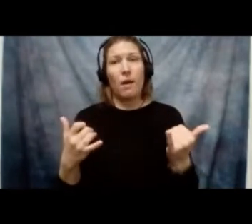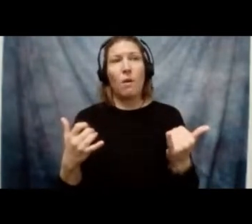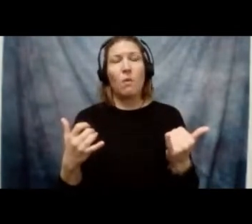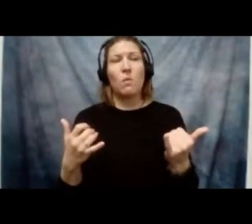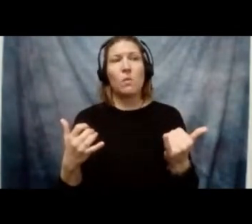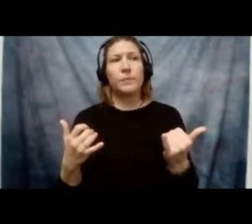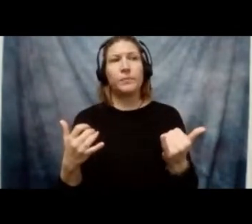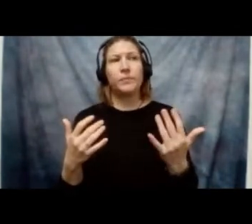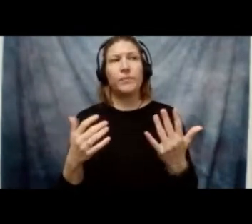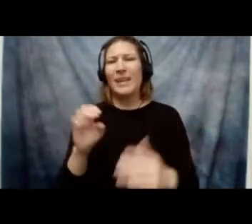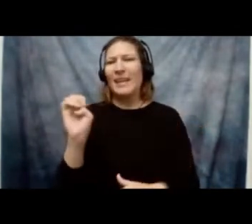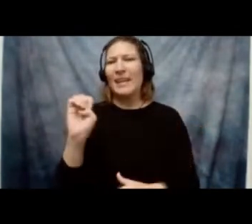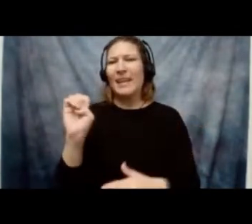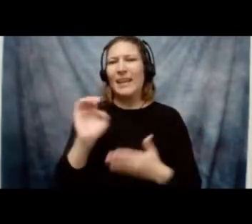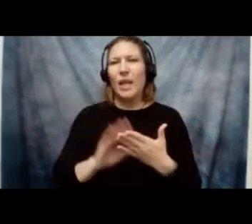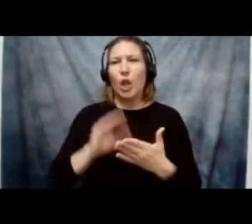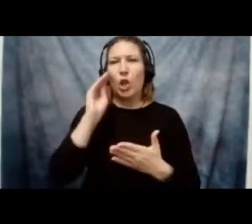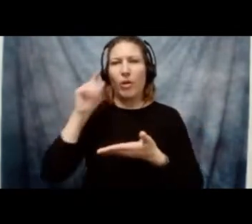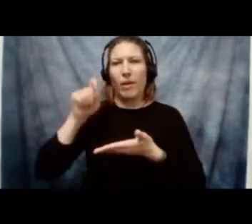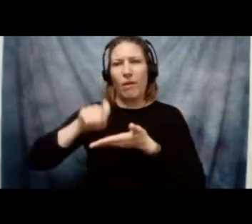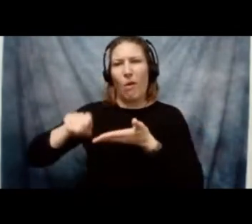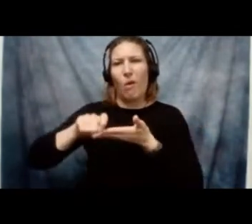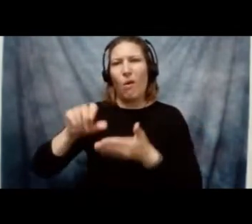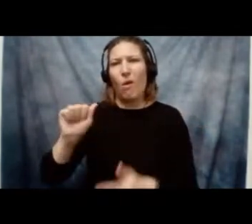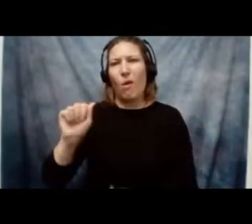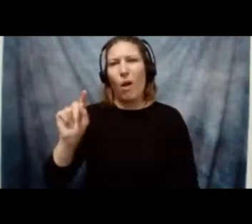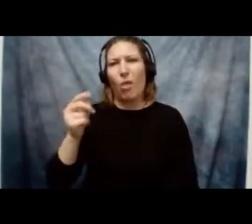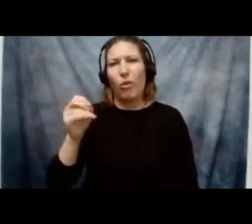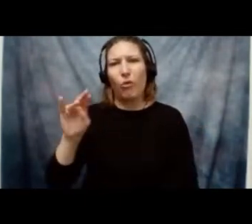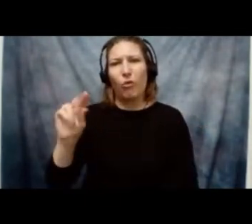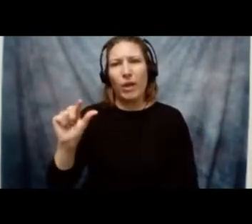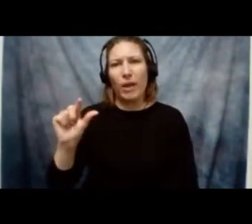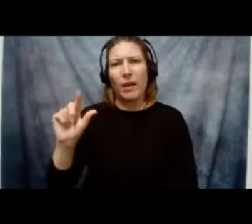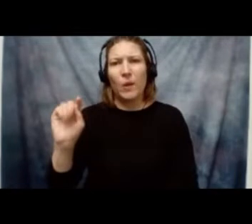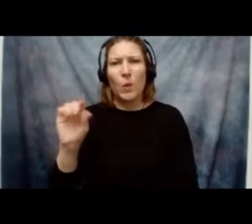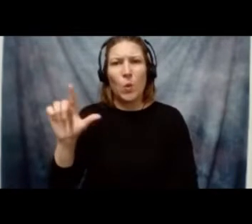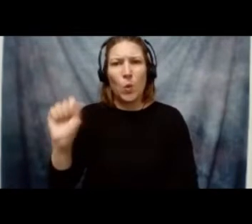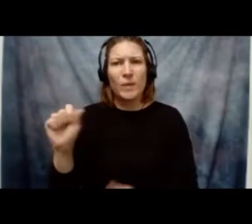give us very tight restrictions on what we can do to actually export accessible content